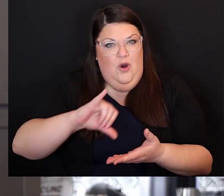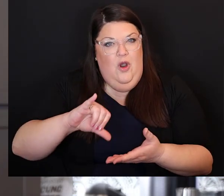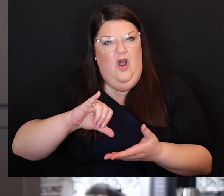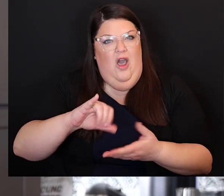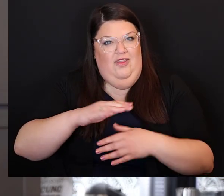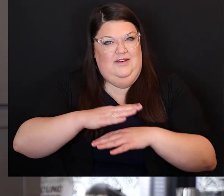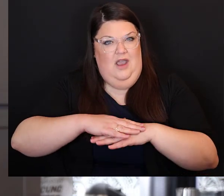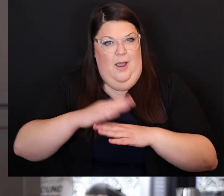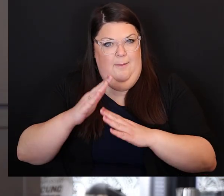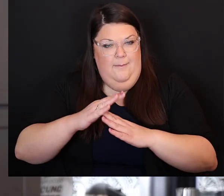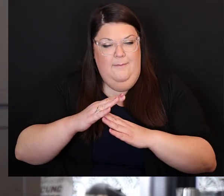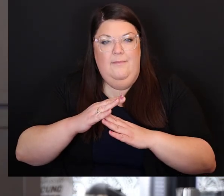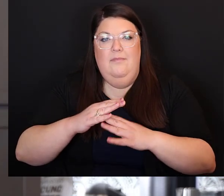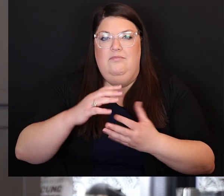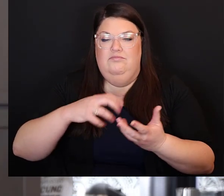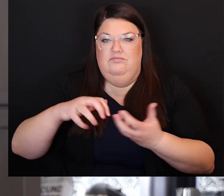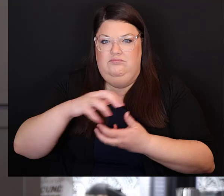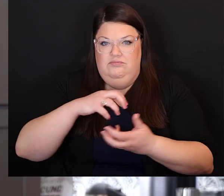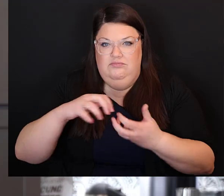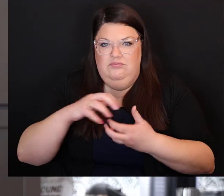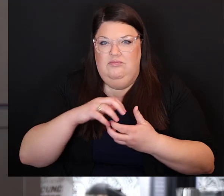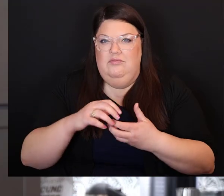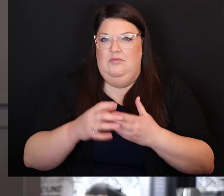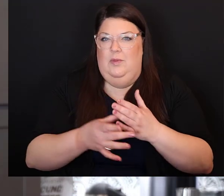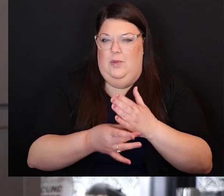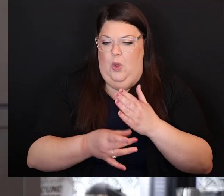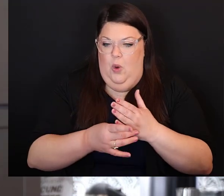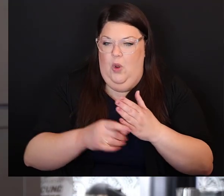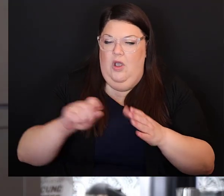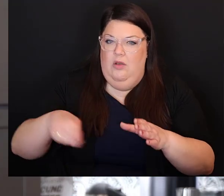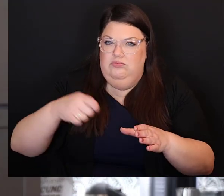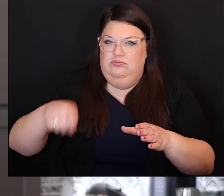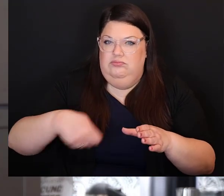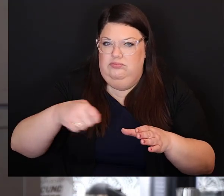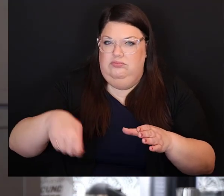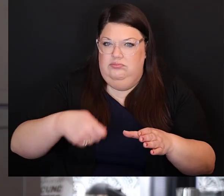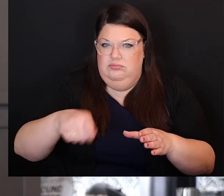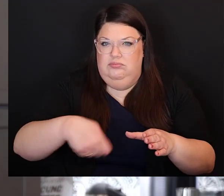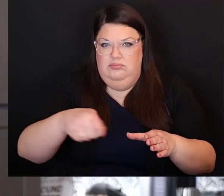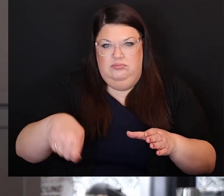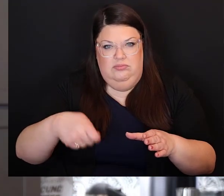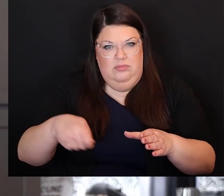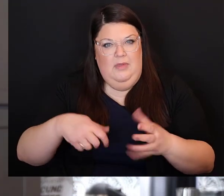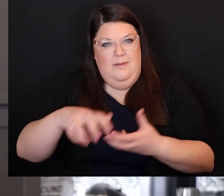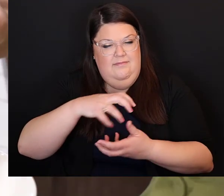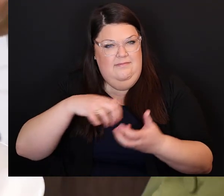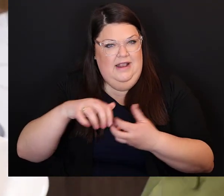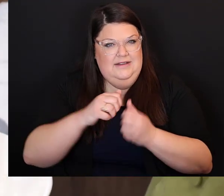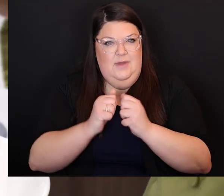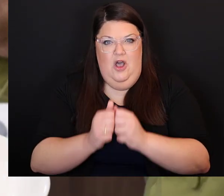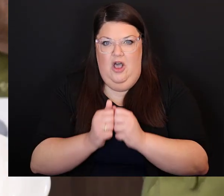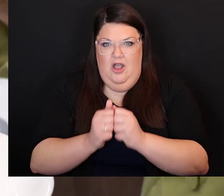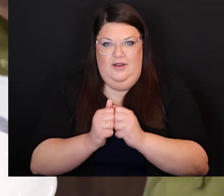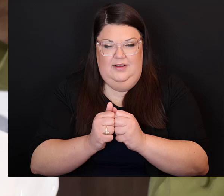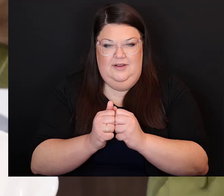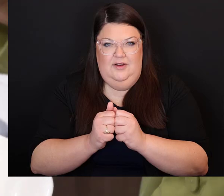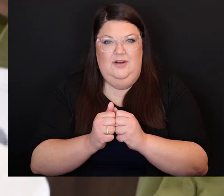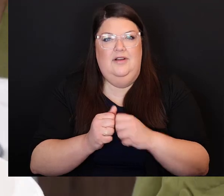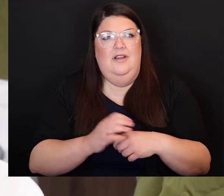Get your acid and your oils. We're gonna take our spatula and we're just gonna mix it up together. You can add more dressing if you'd like.